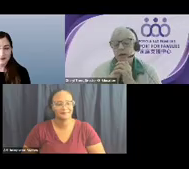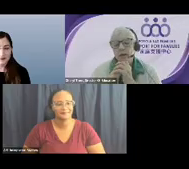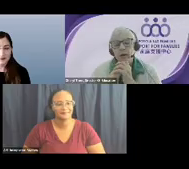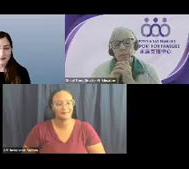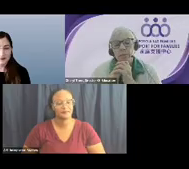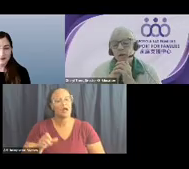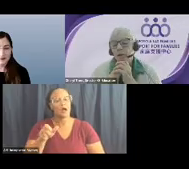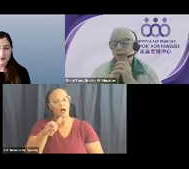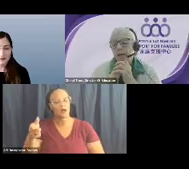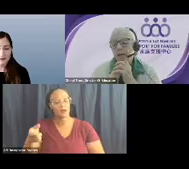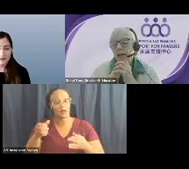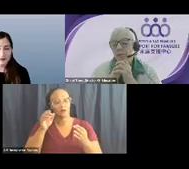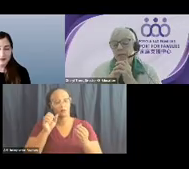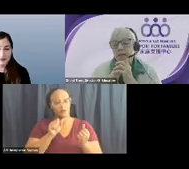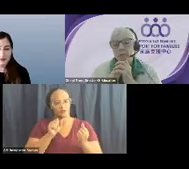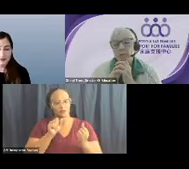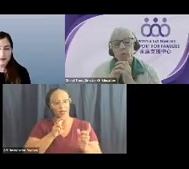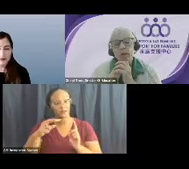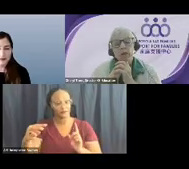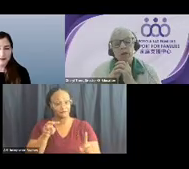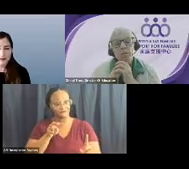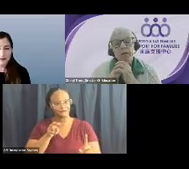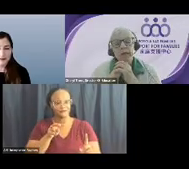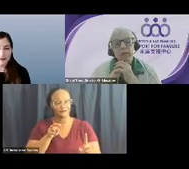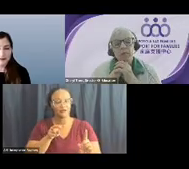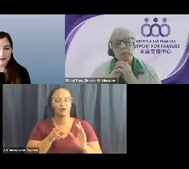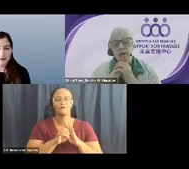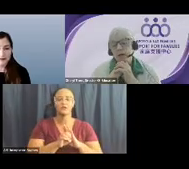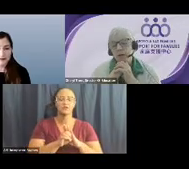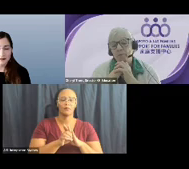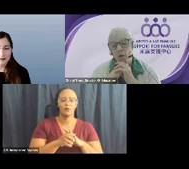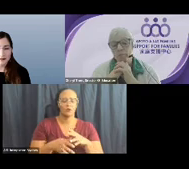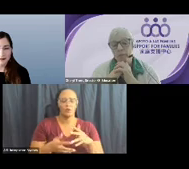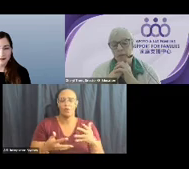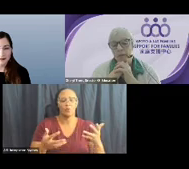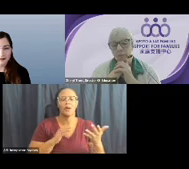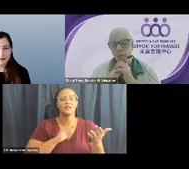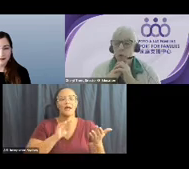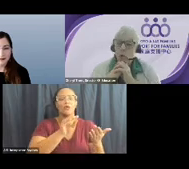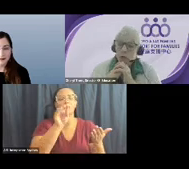was um looking at, for example, what's our percentage of parent involvement,